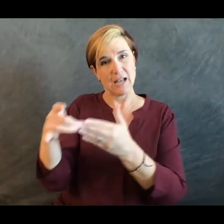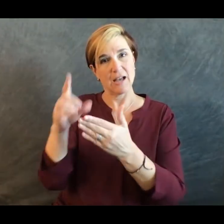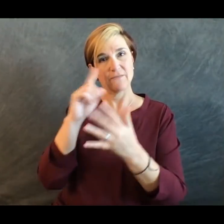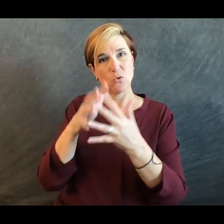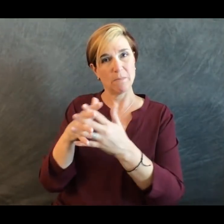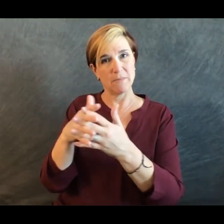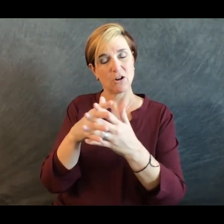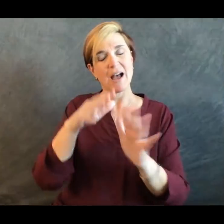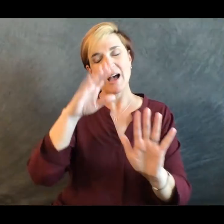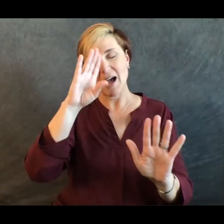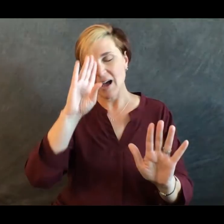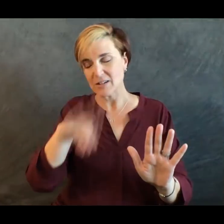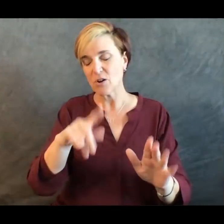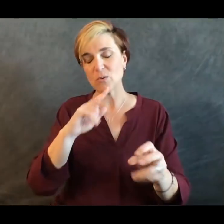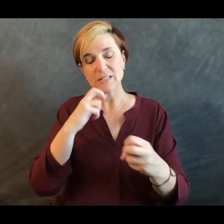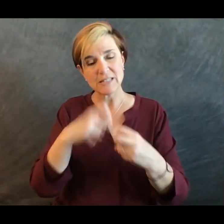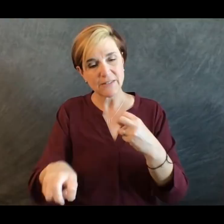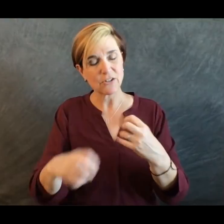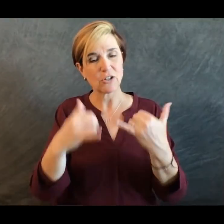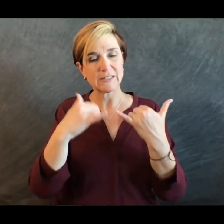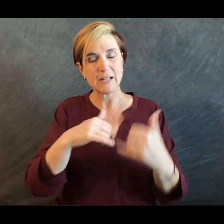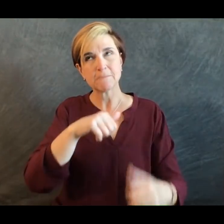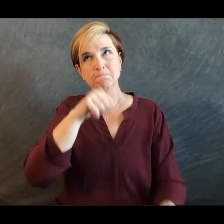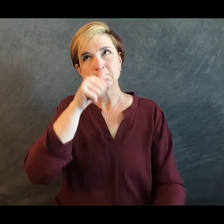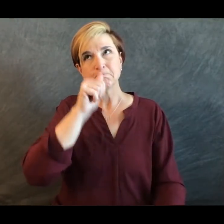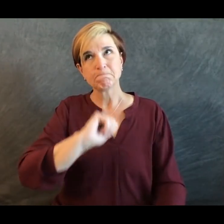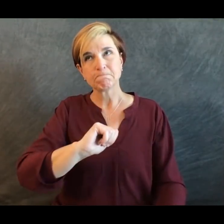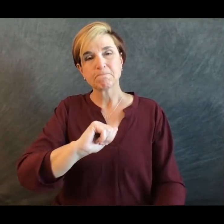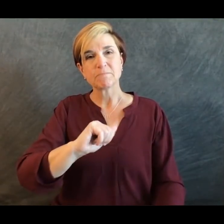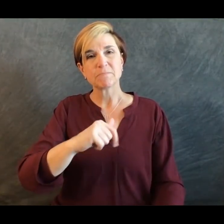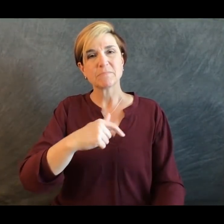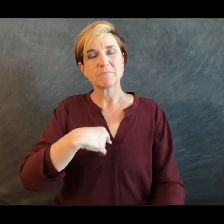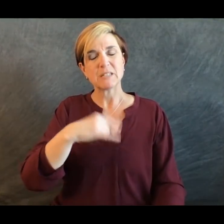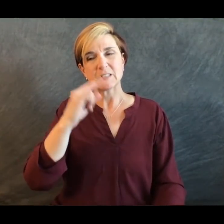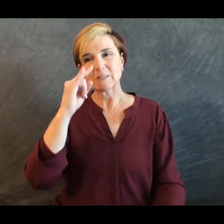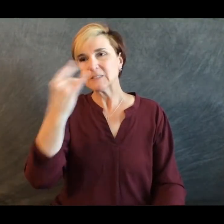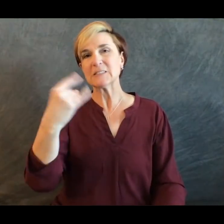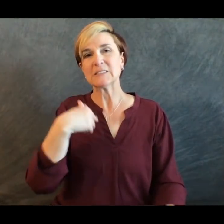particularly mr. president to avoid gatherings of more than 10 but we're